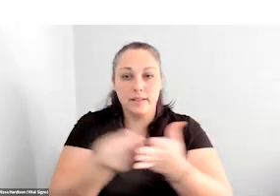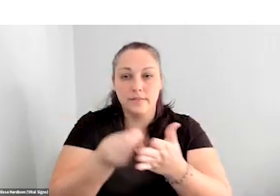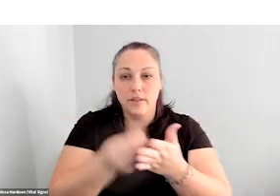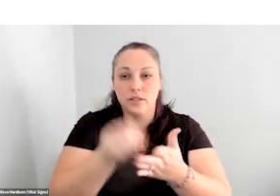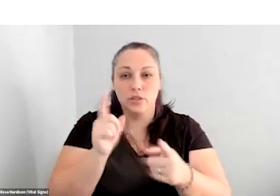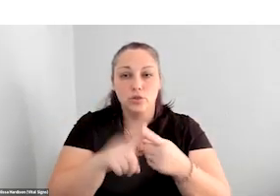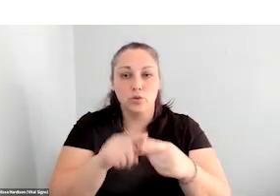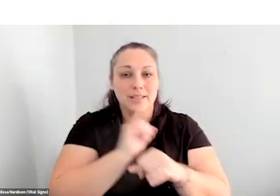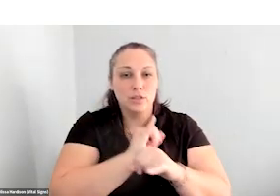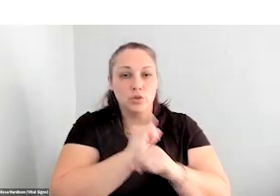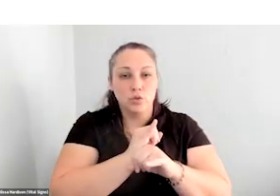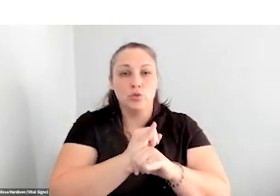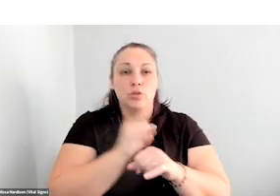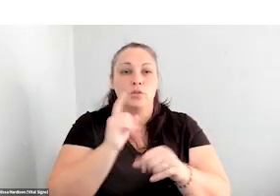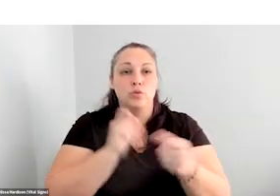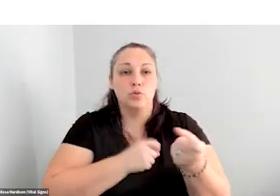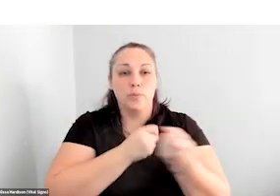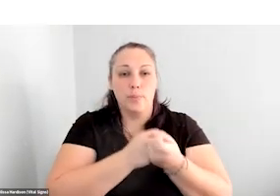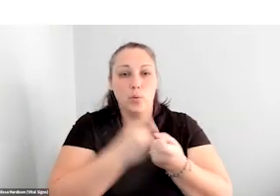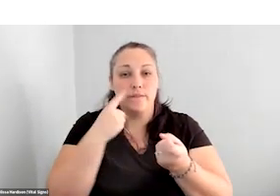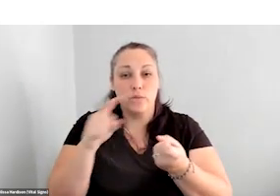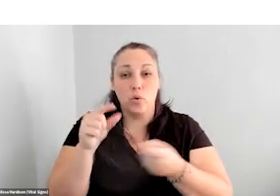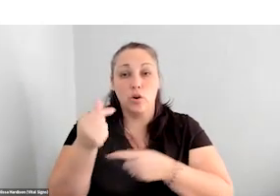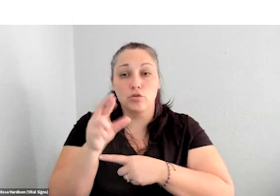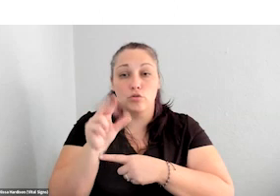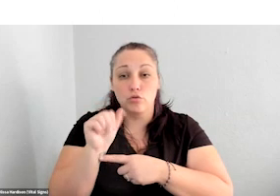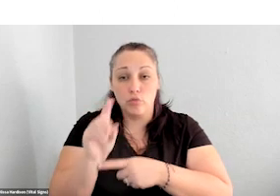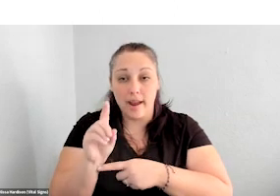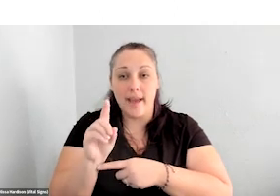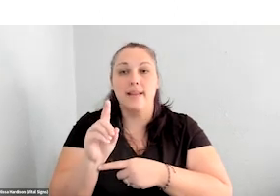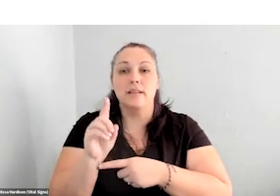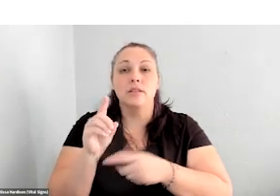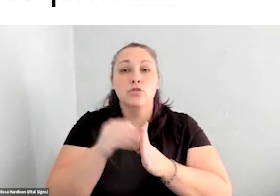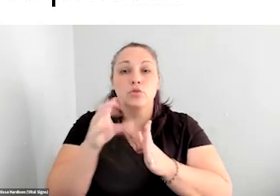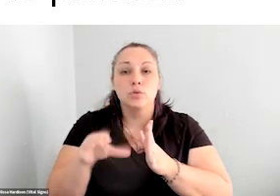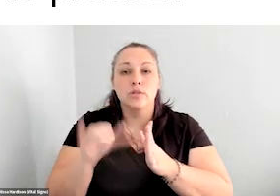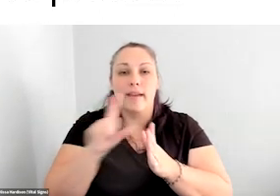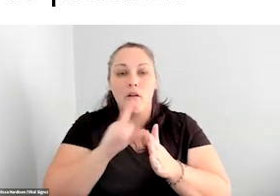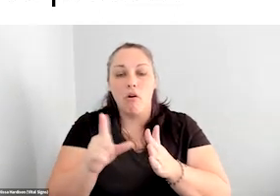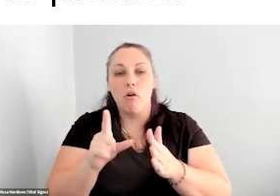and graduate students pursuing cybersecurity education.